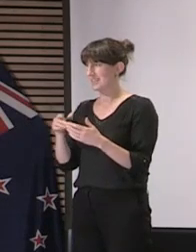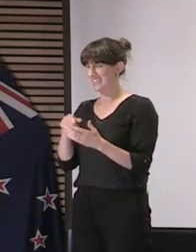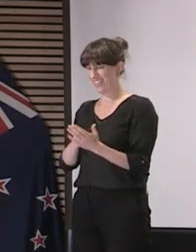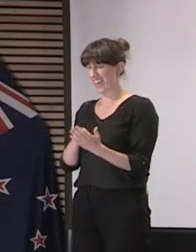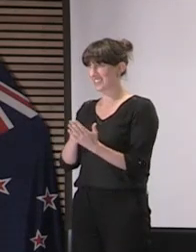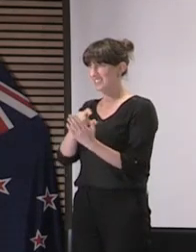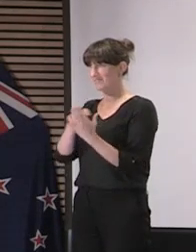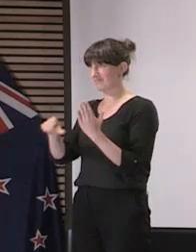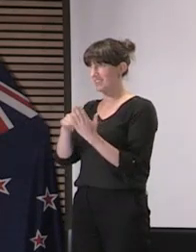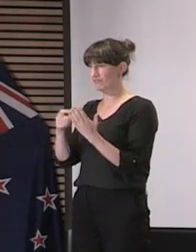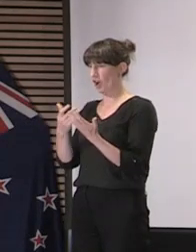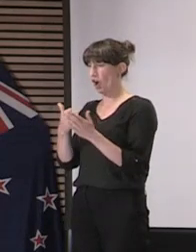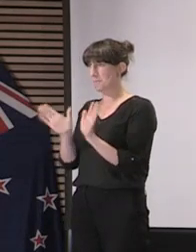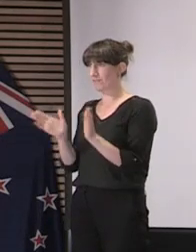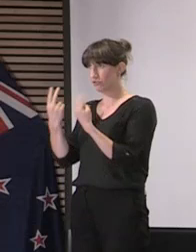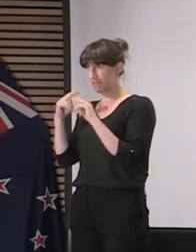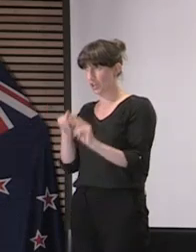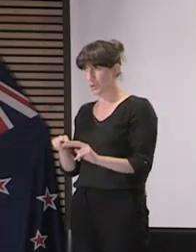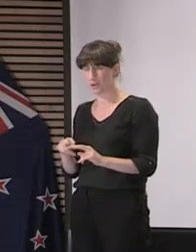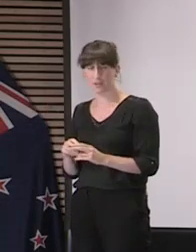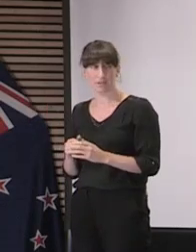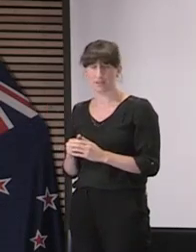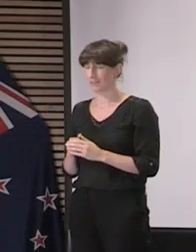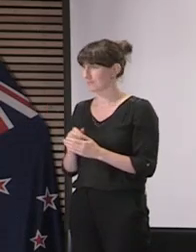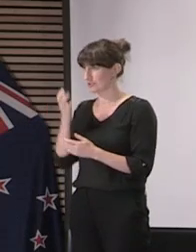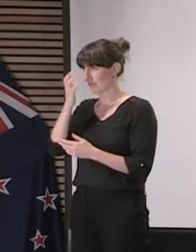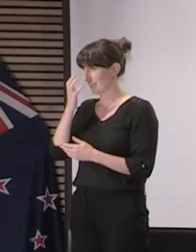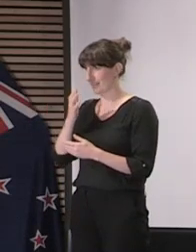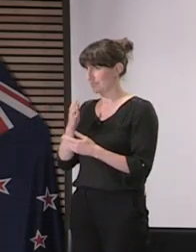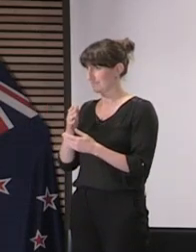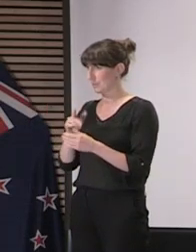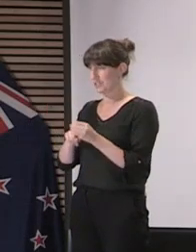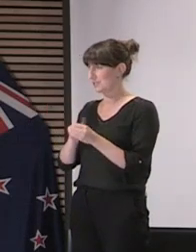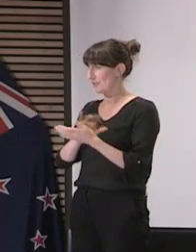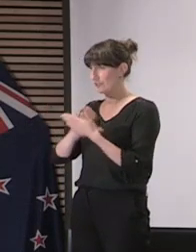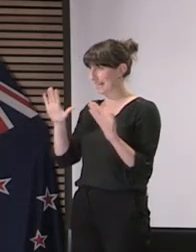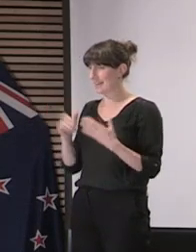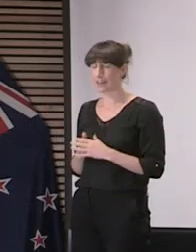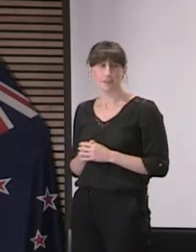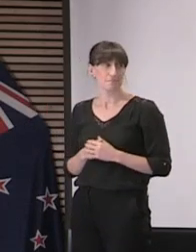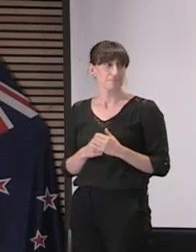this current guidance, being subject for review? The